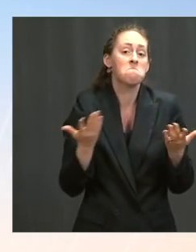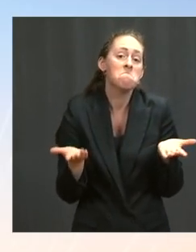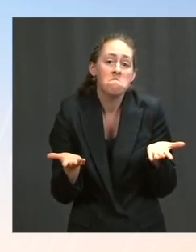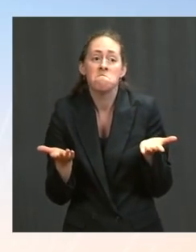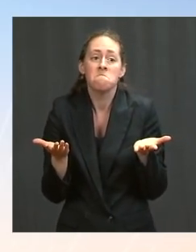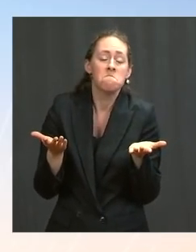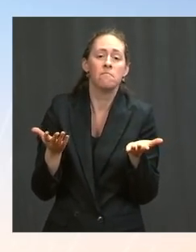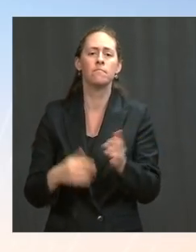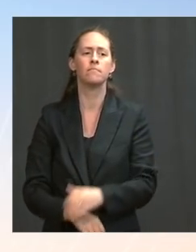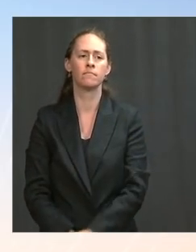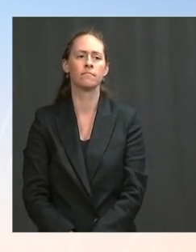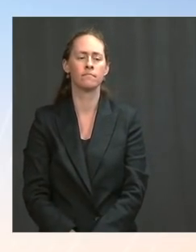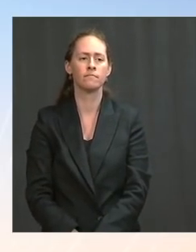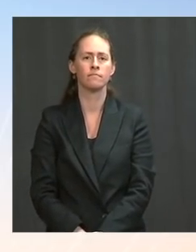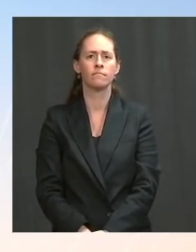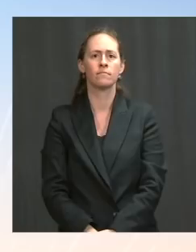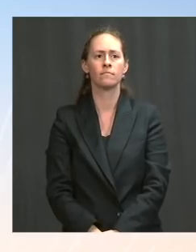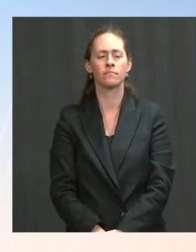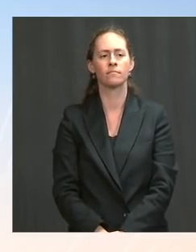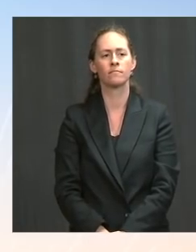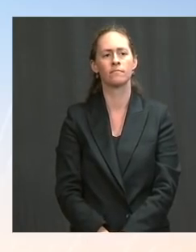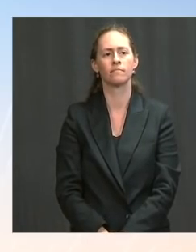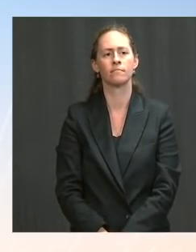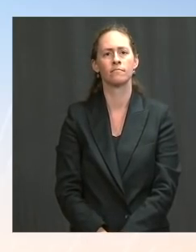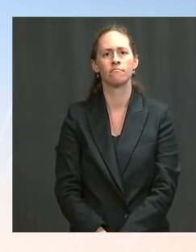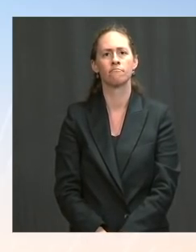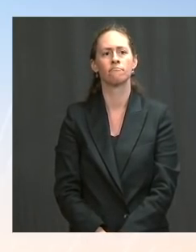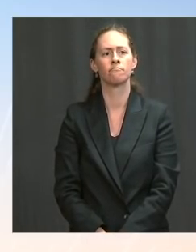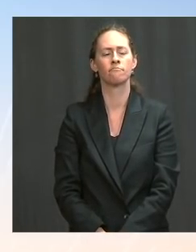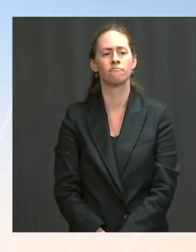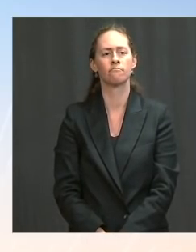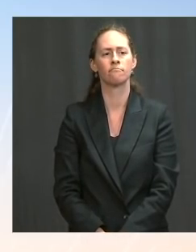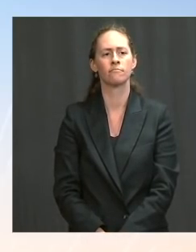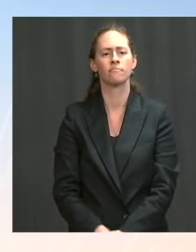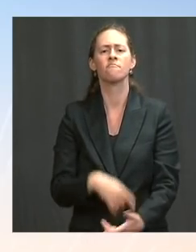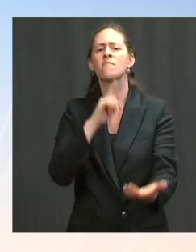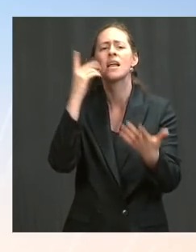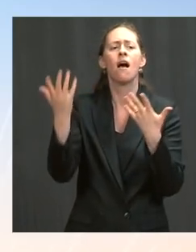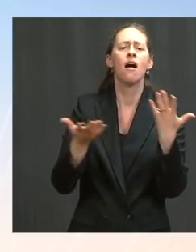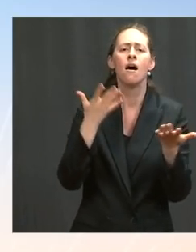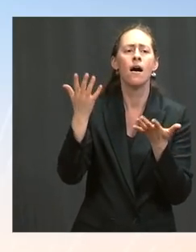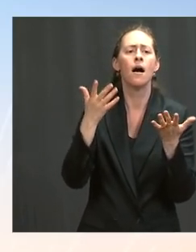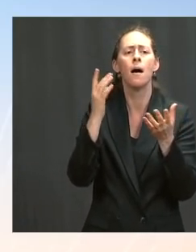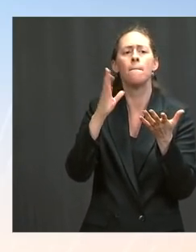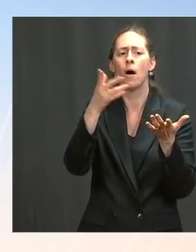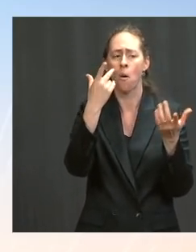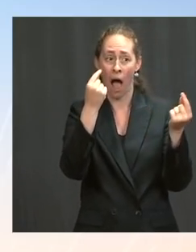that we're not pulling from local resources. We don't want to draw resources that are needed